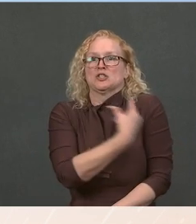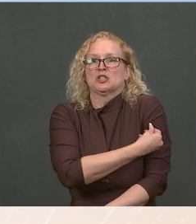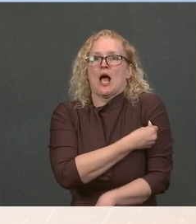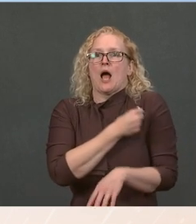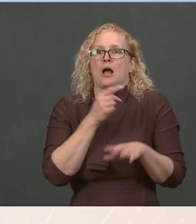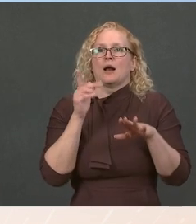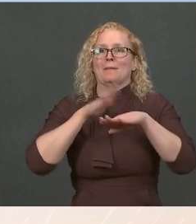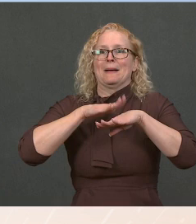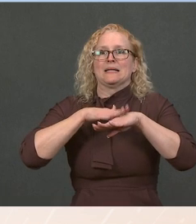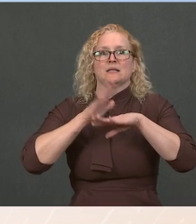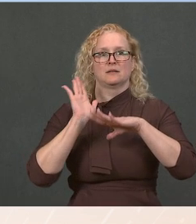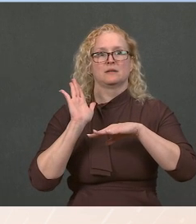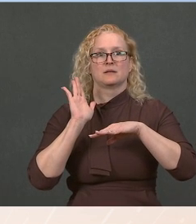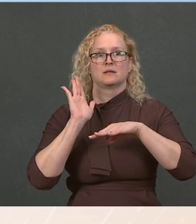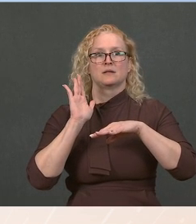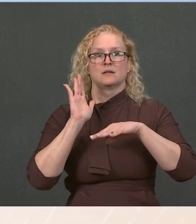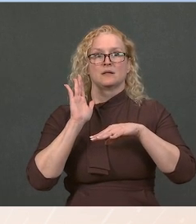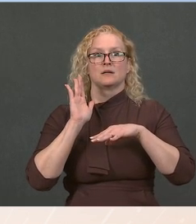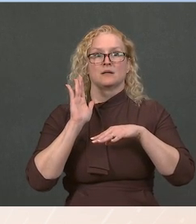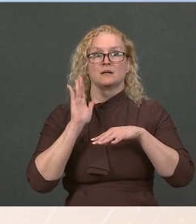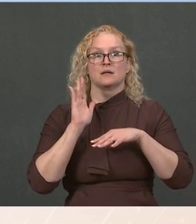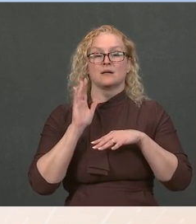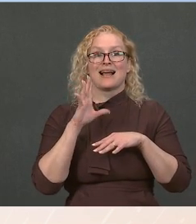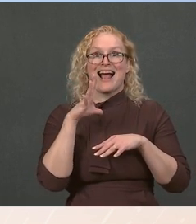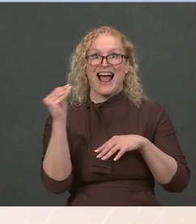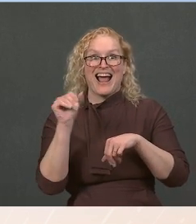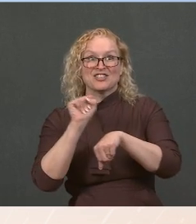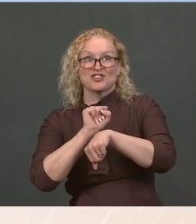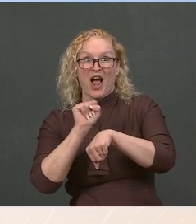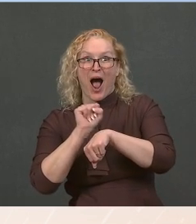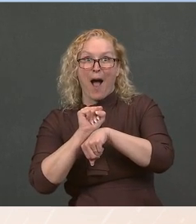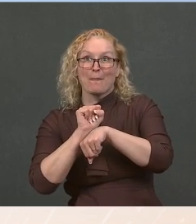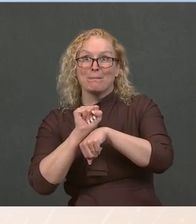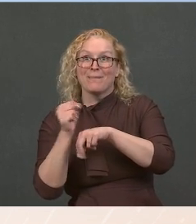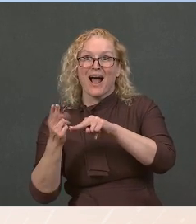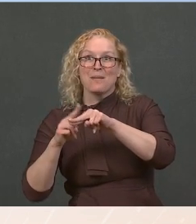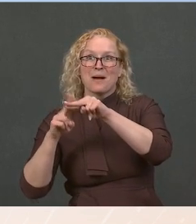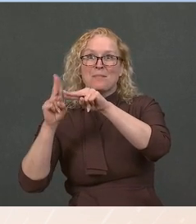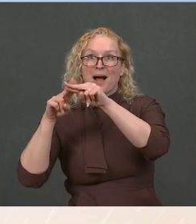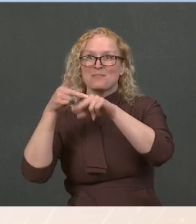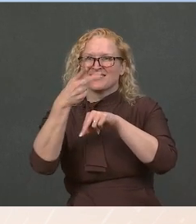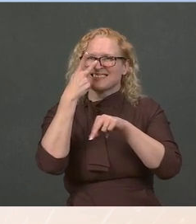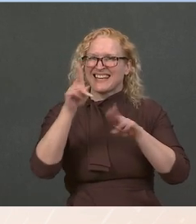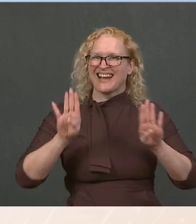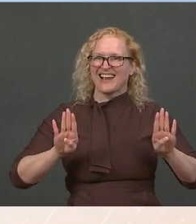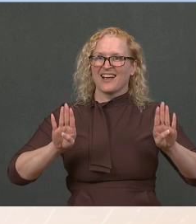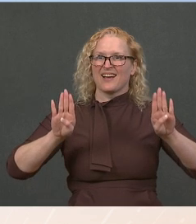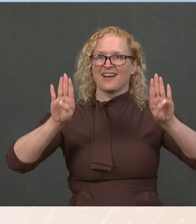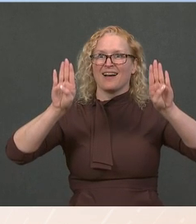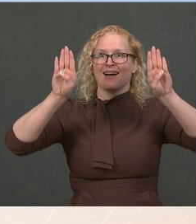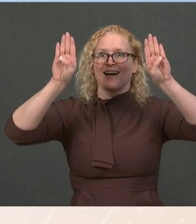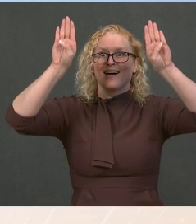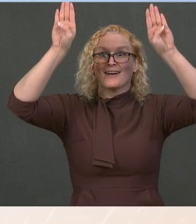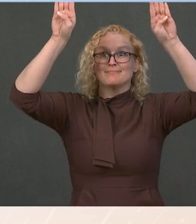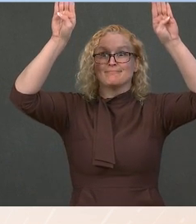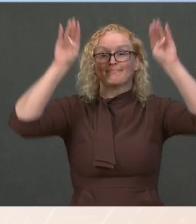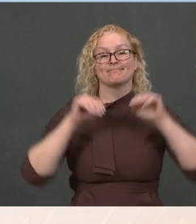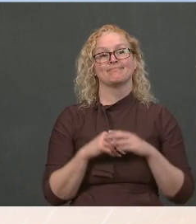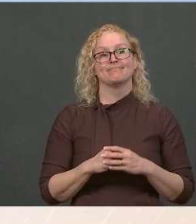One of the reasons why the jobs numbers are where they are today -- where we are actually, you know, making progress with the economy --